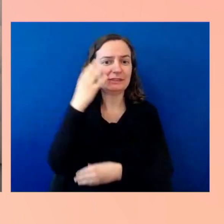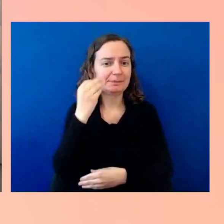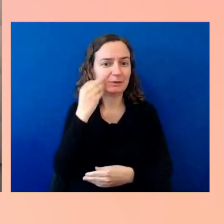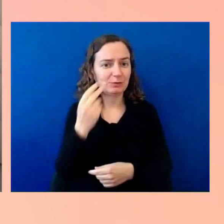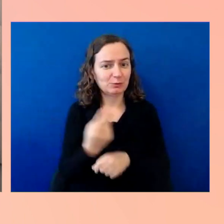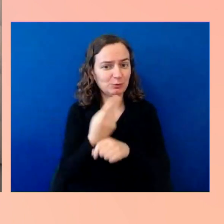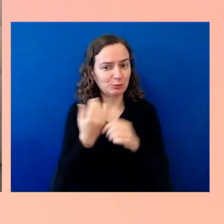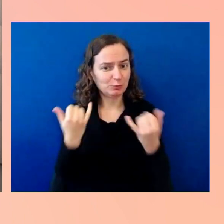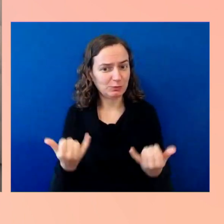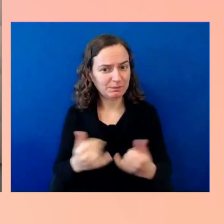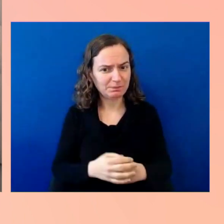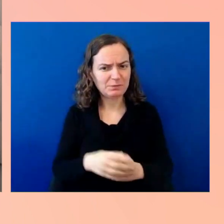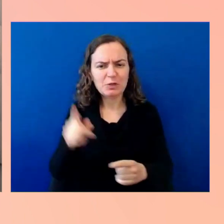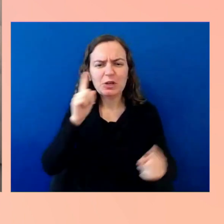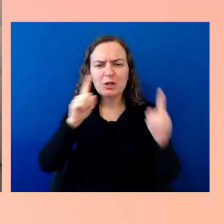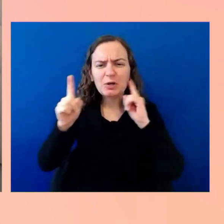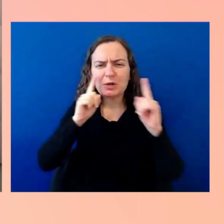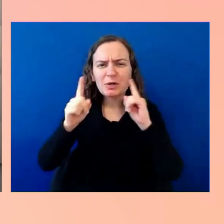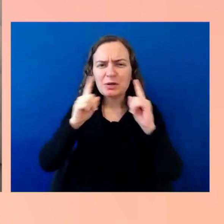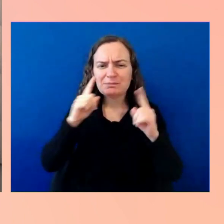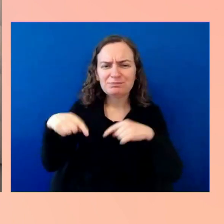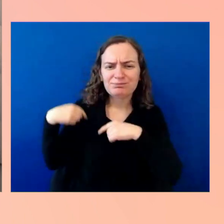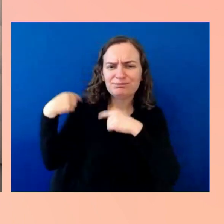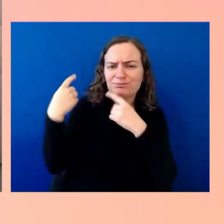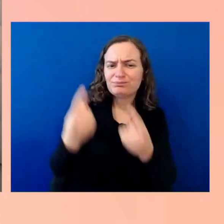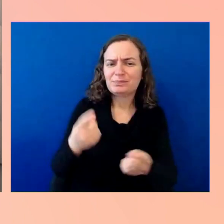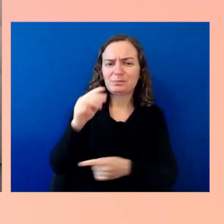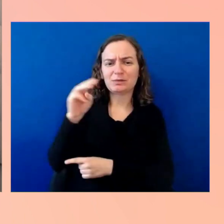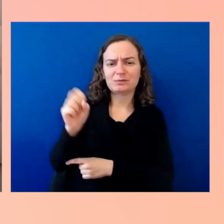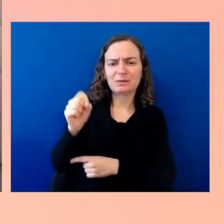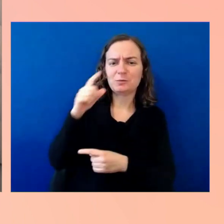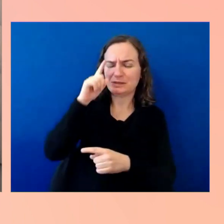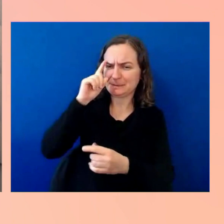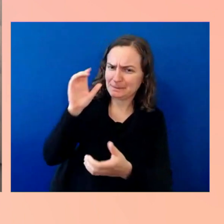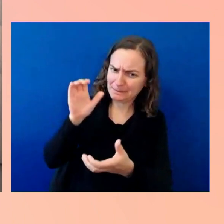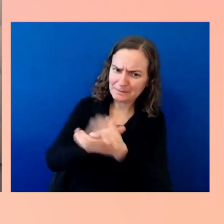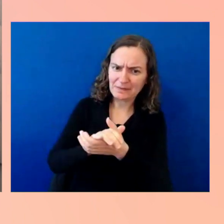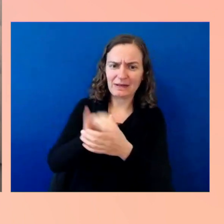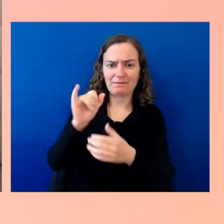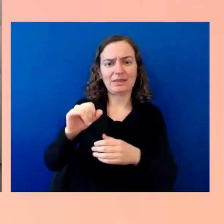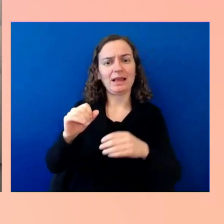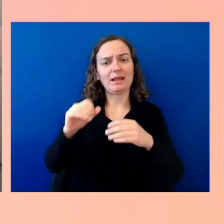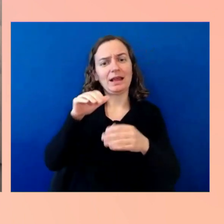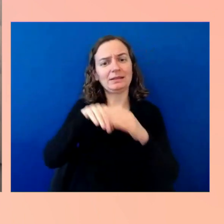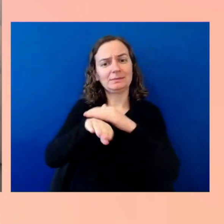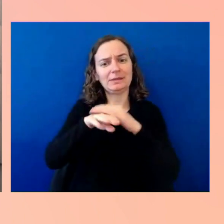we believe that accessibility is a fundamental right. For Windows, that means we must